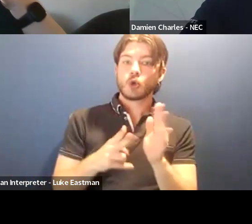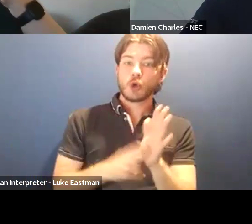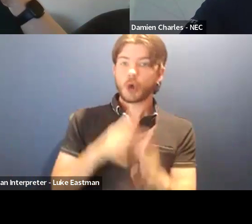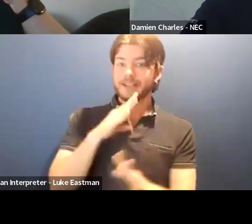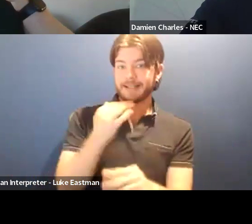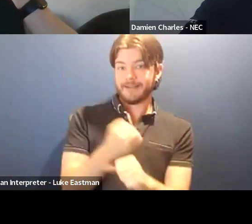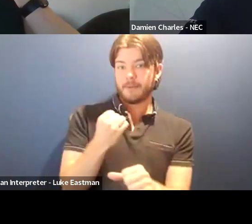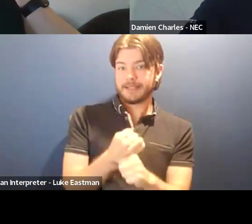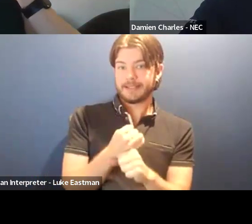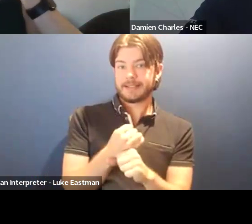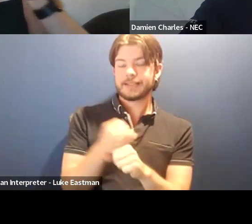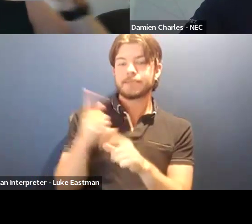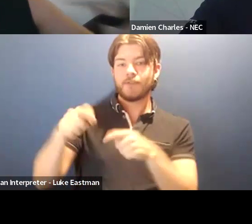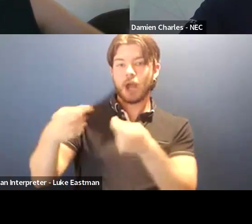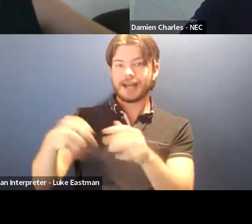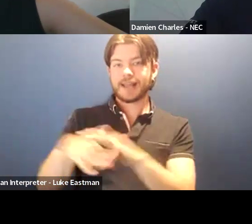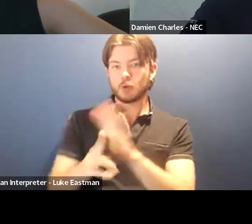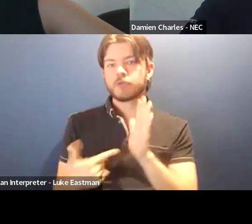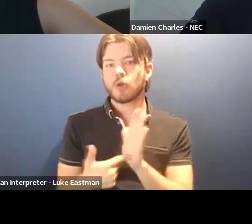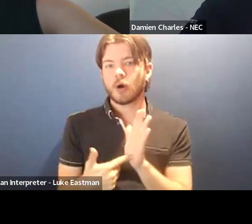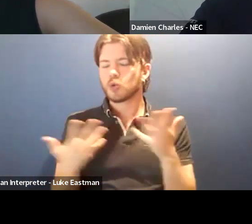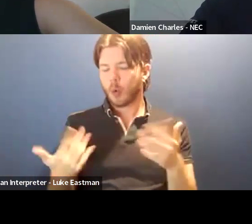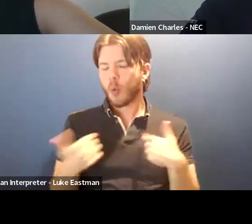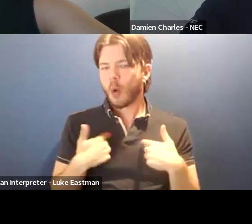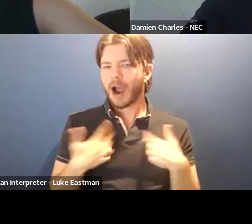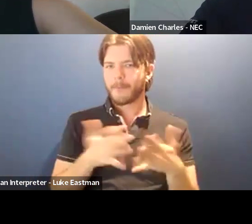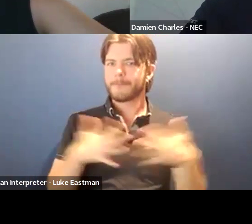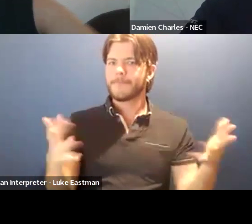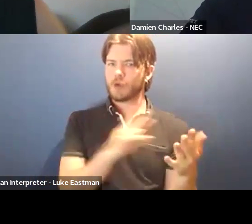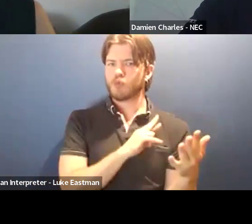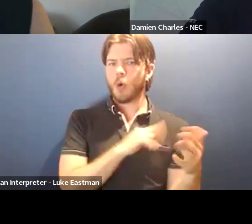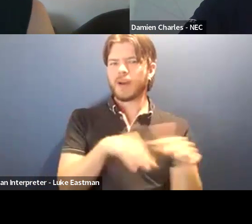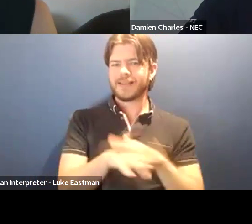Northern Territory so we play quite a